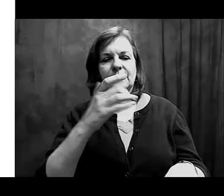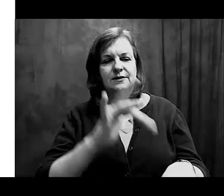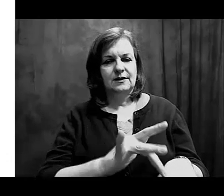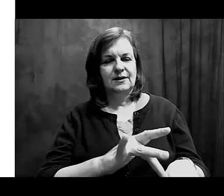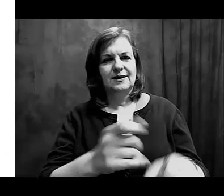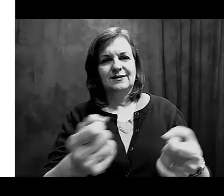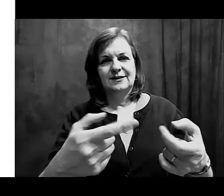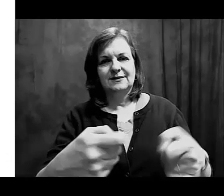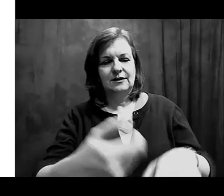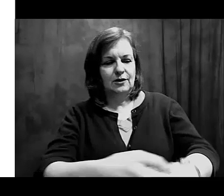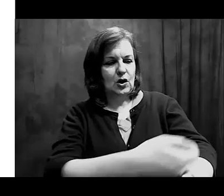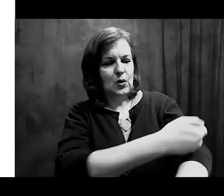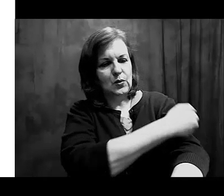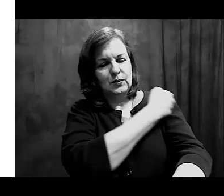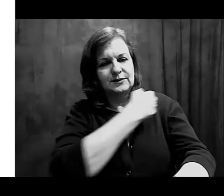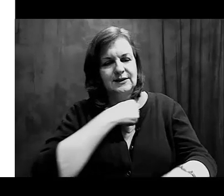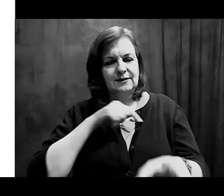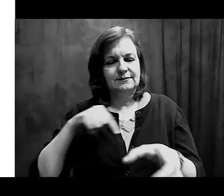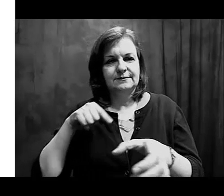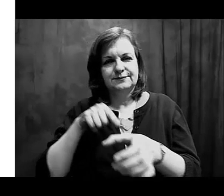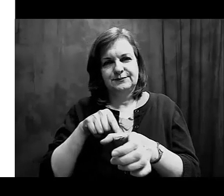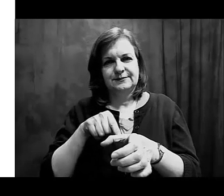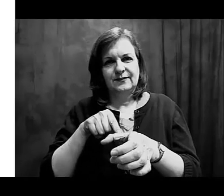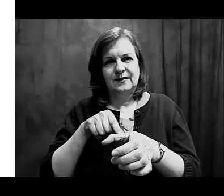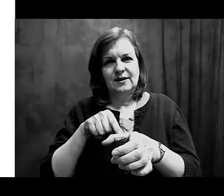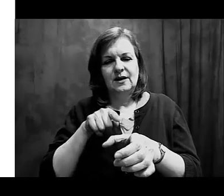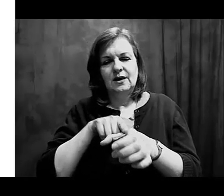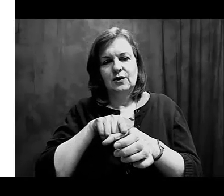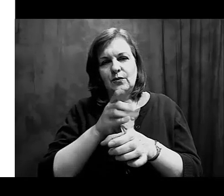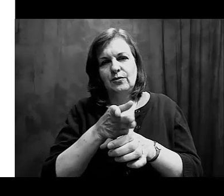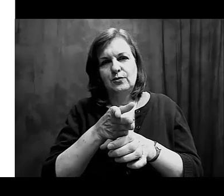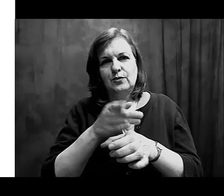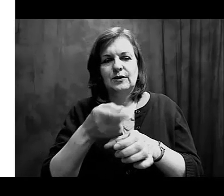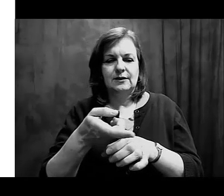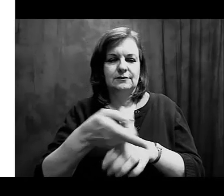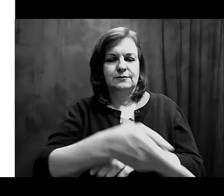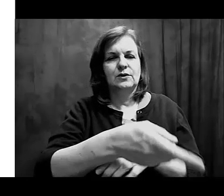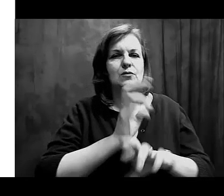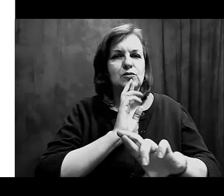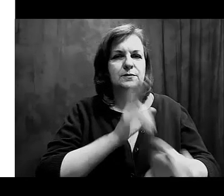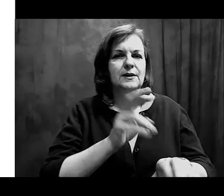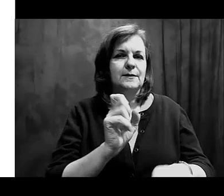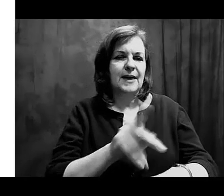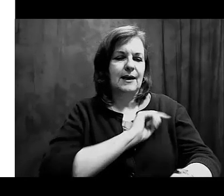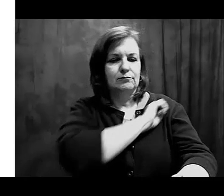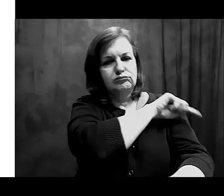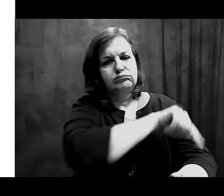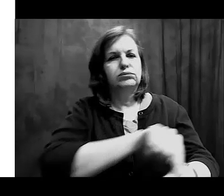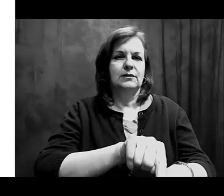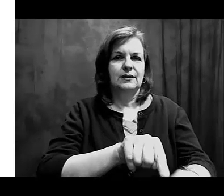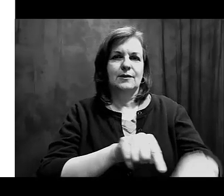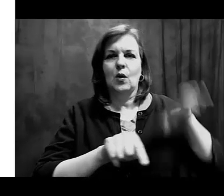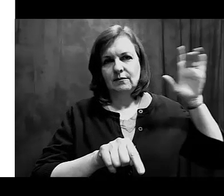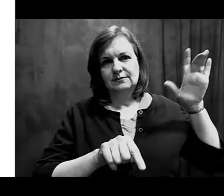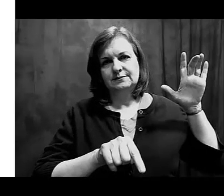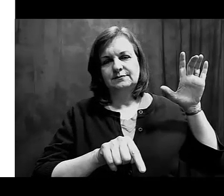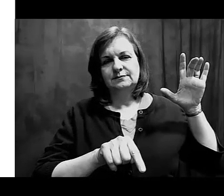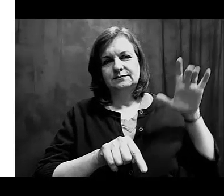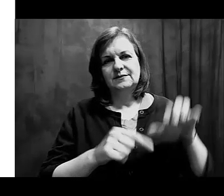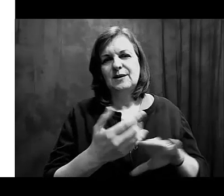through the dorsal side of your vertebrae goes through the interneurons and the response goes right back out